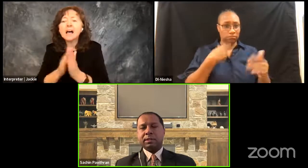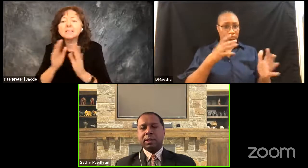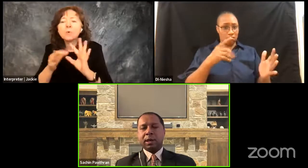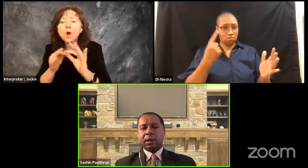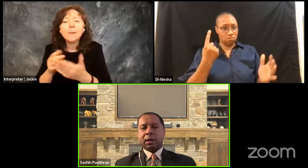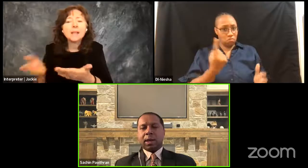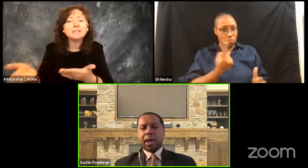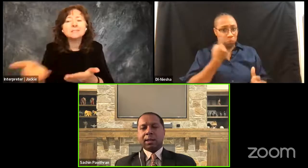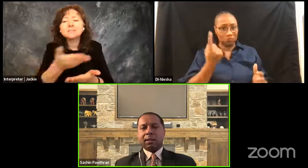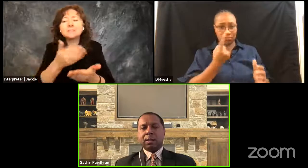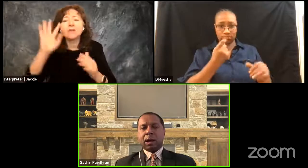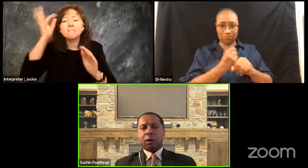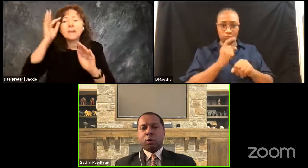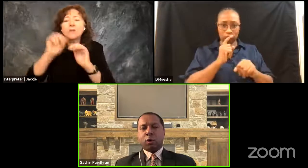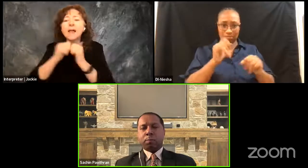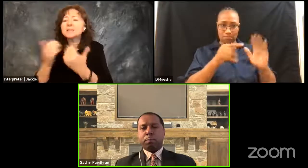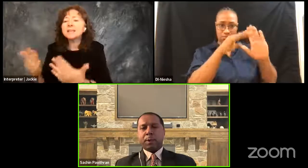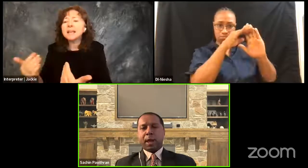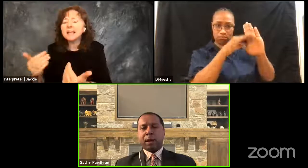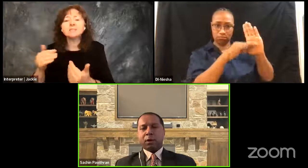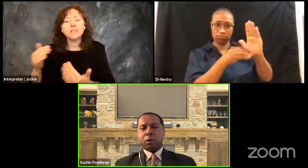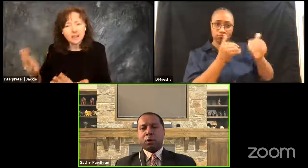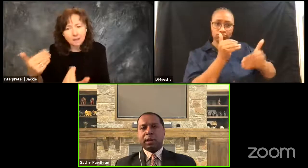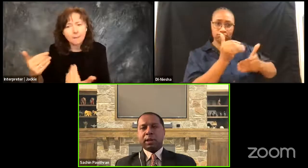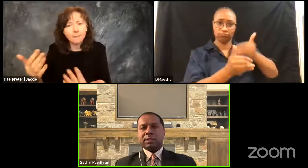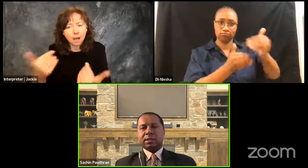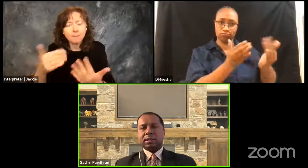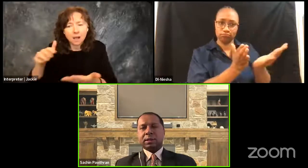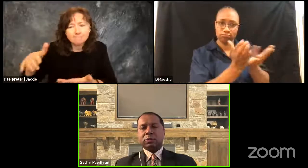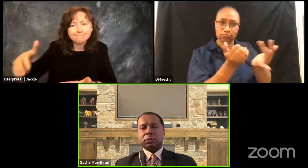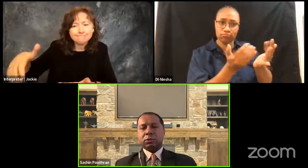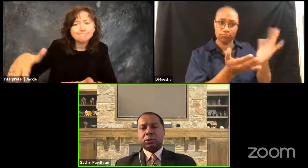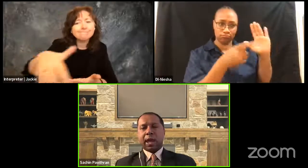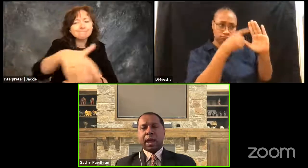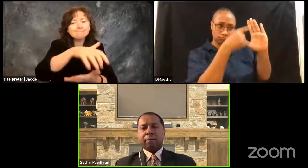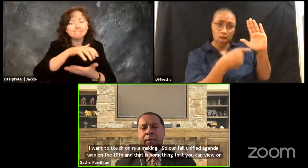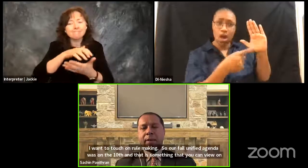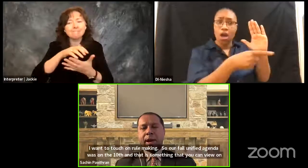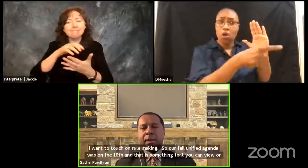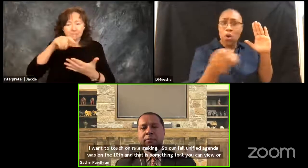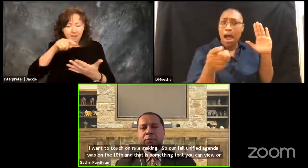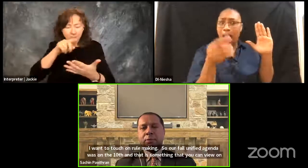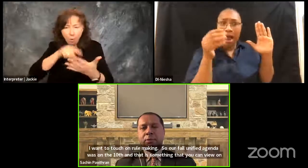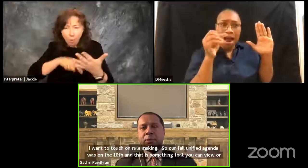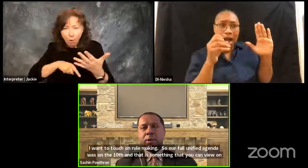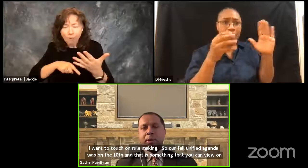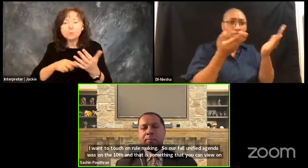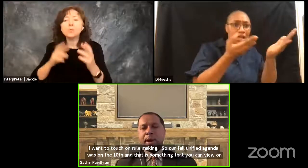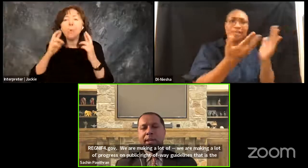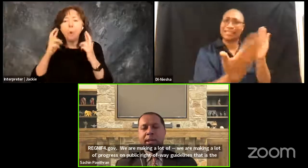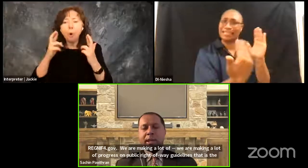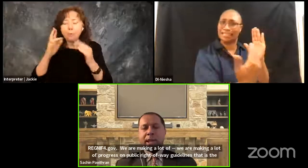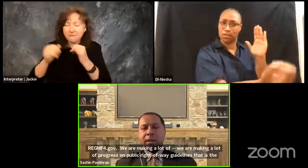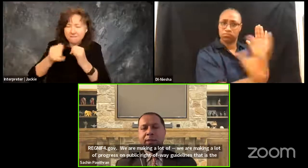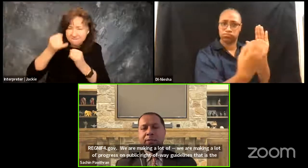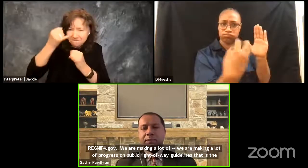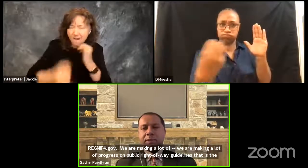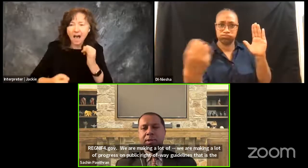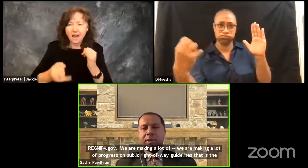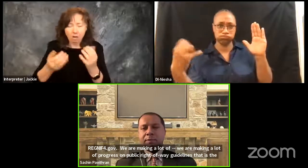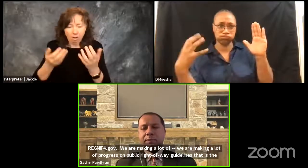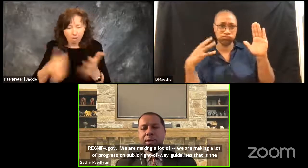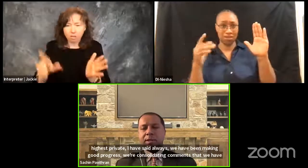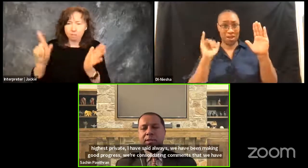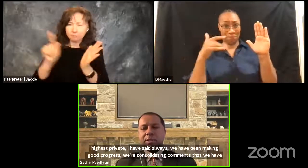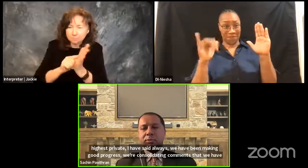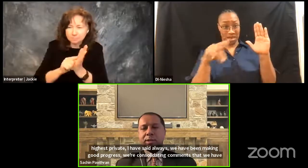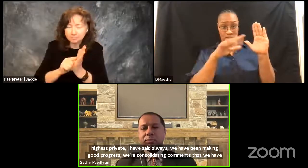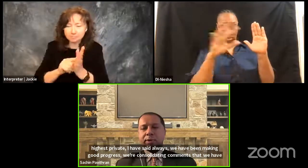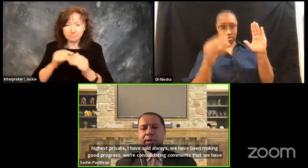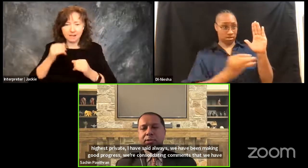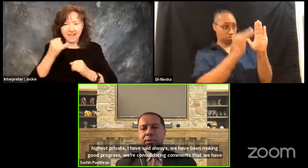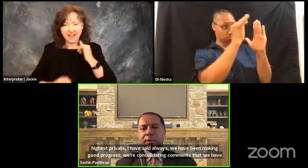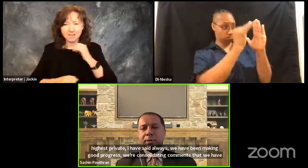agencies, and our hope and our goal is still to have a final rule by the end of this year,